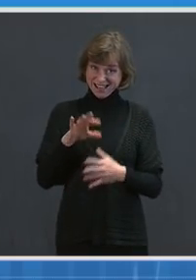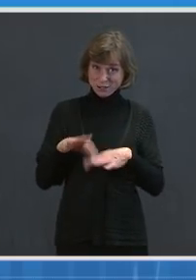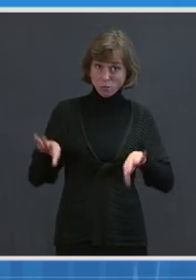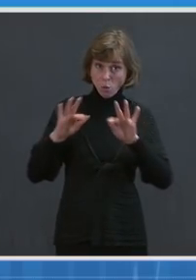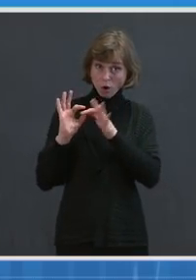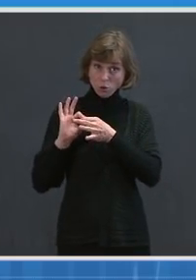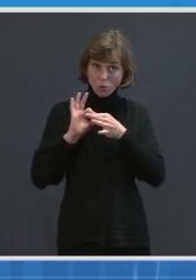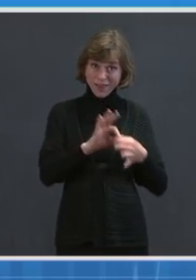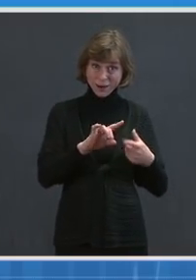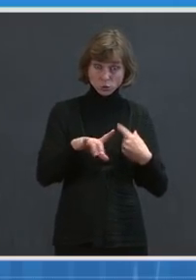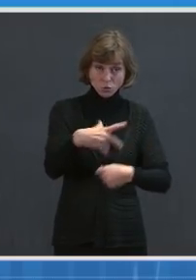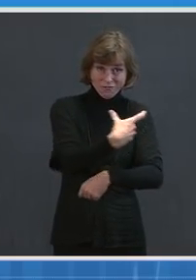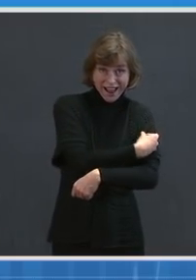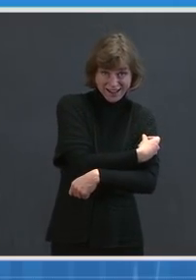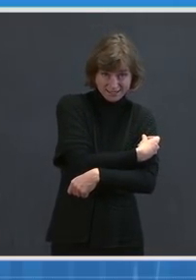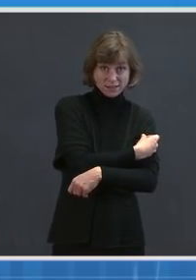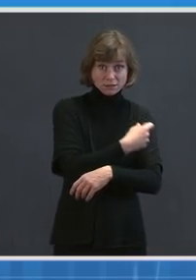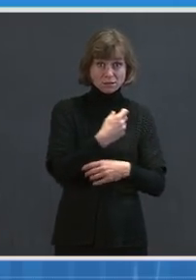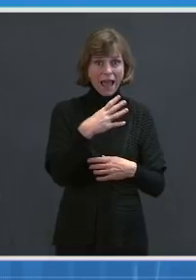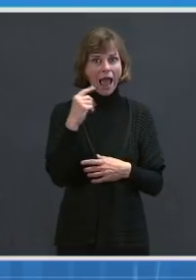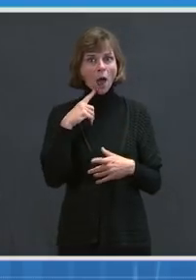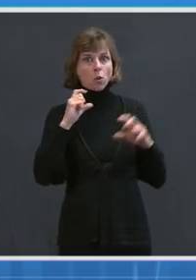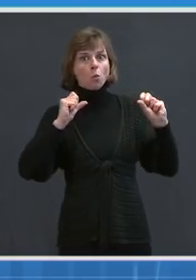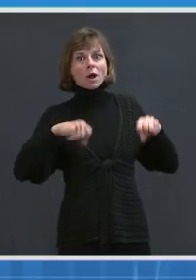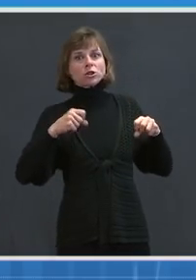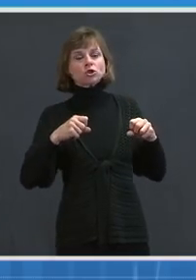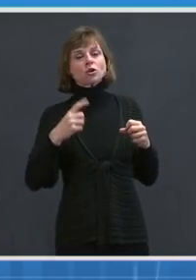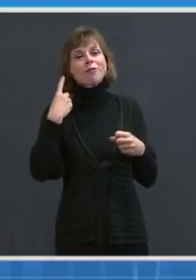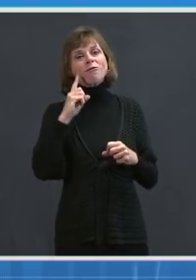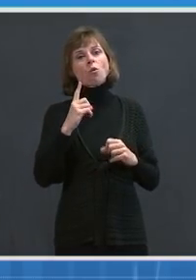as well as the potential role of immunosuppressed people